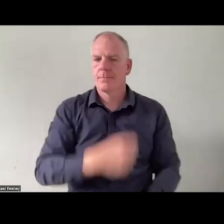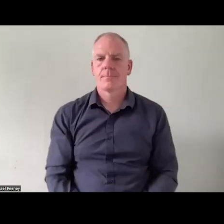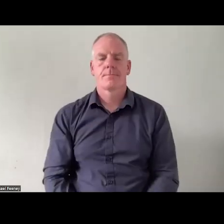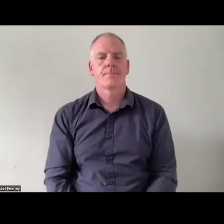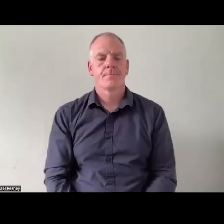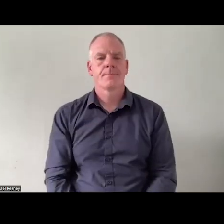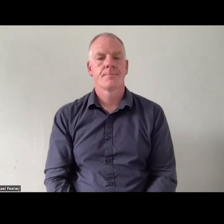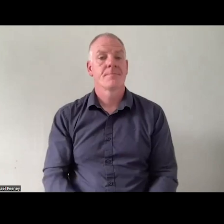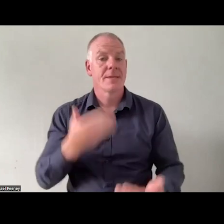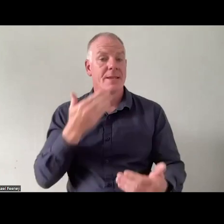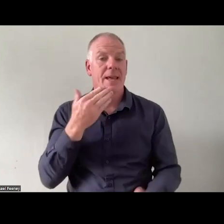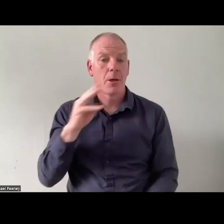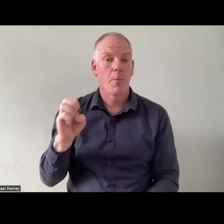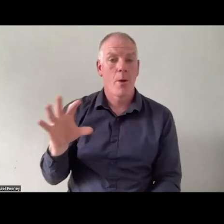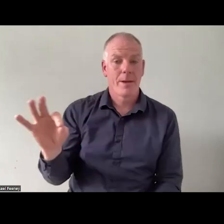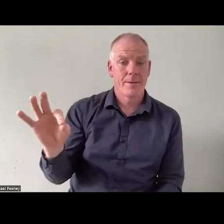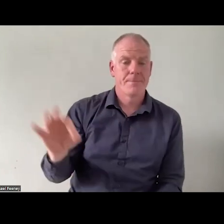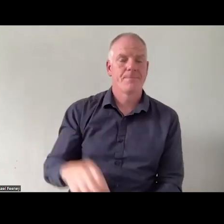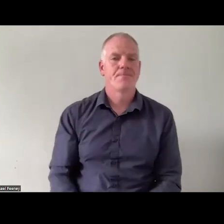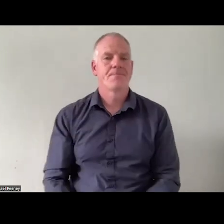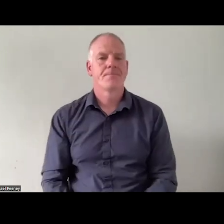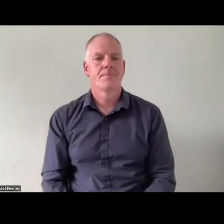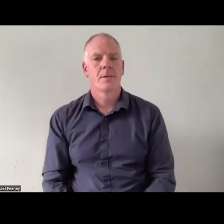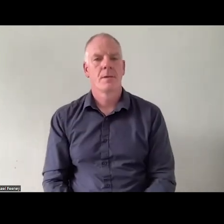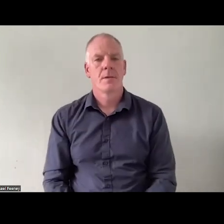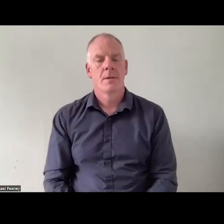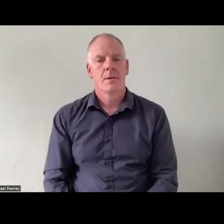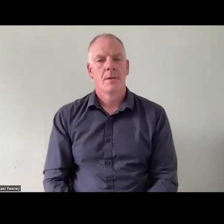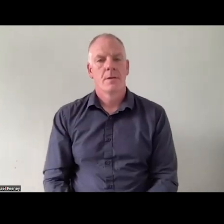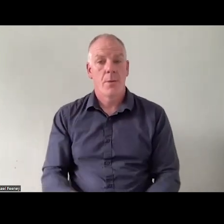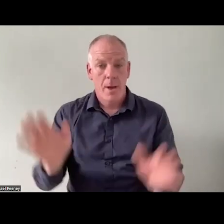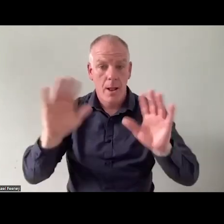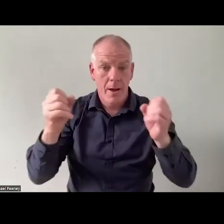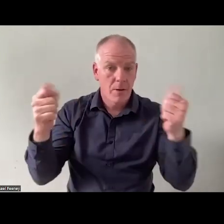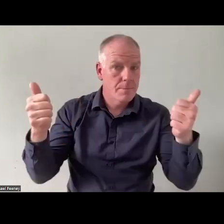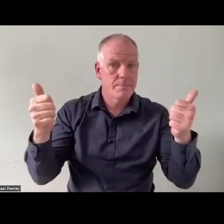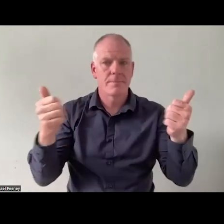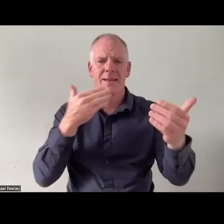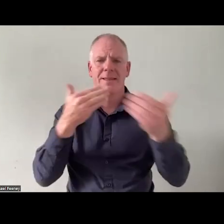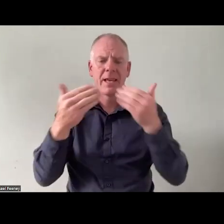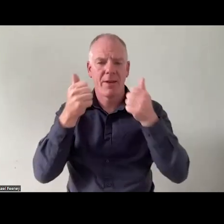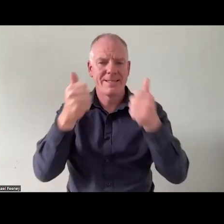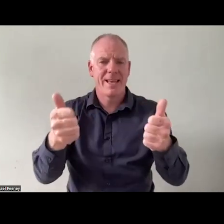Thanks very much, Pádraig. So, hi, everybody. Thank you for attending today's webinar.